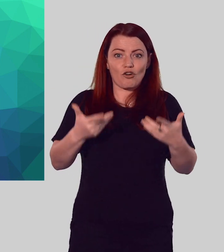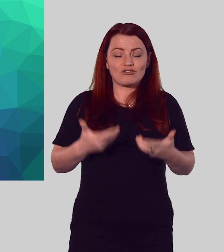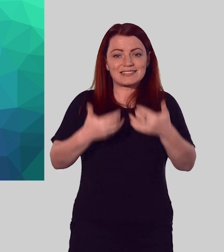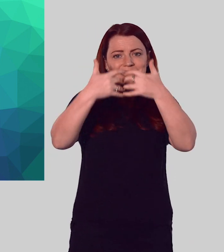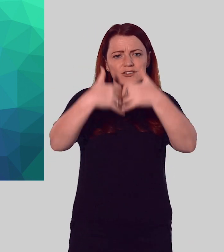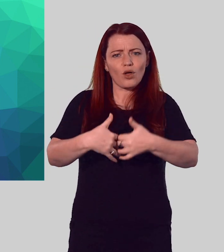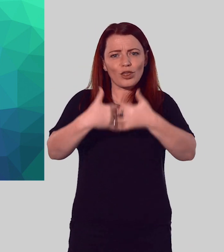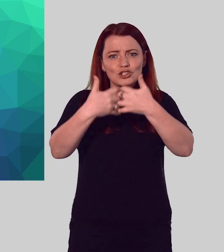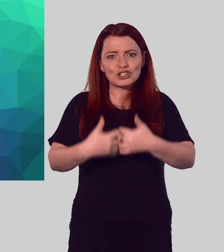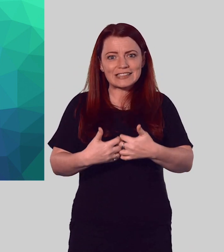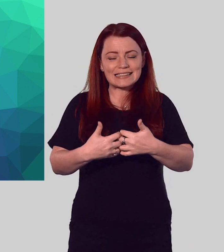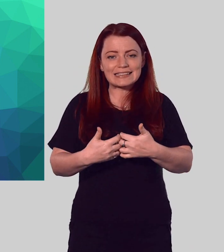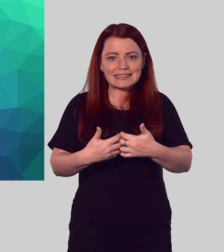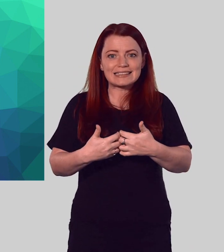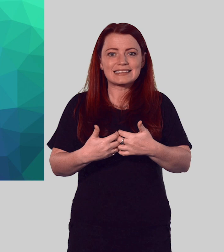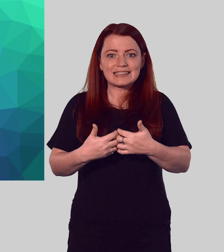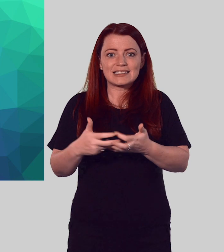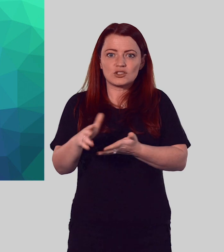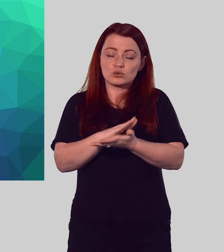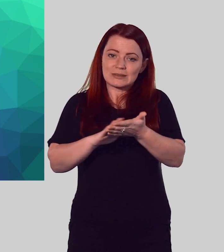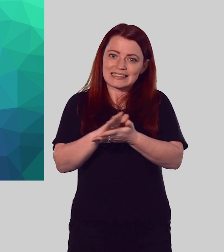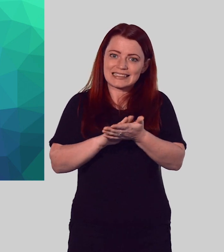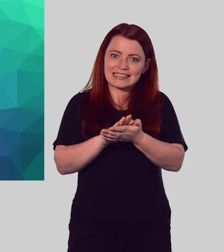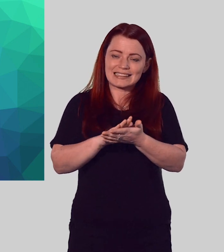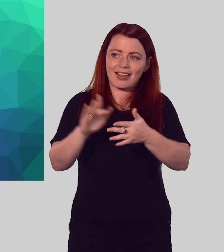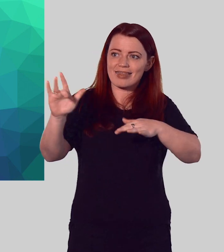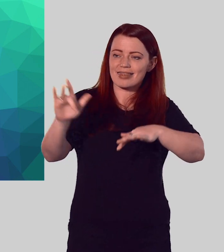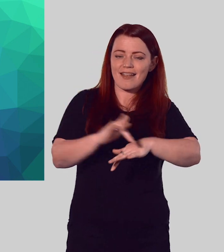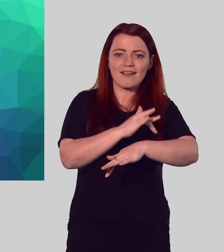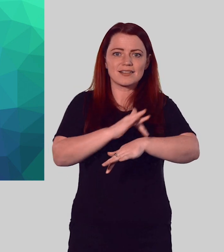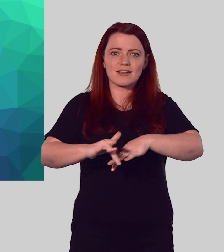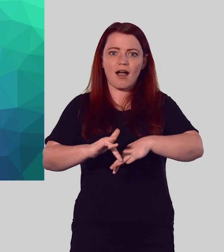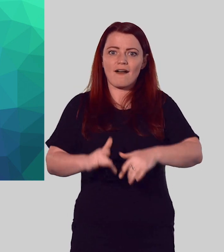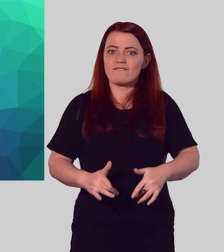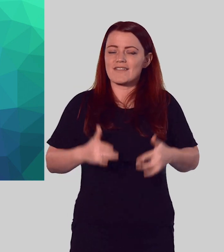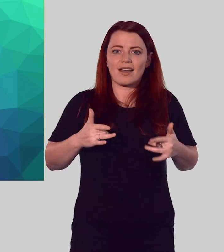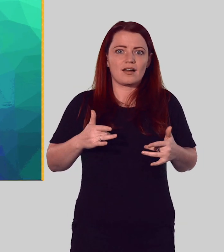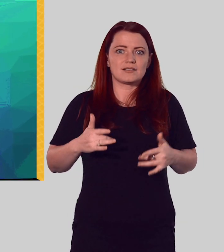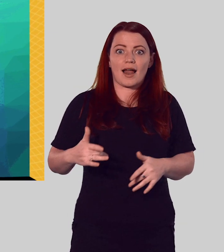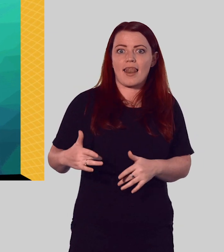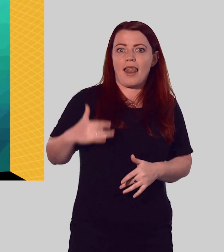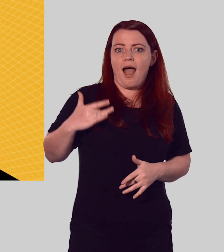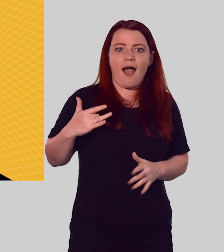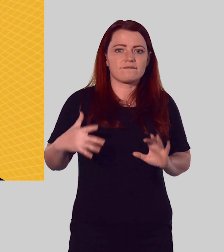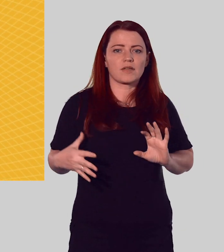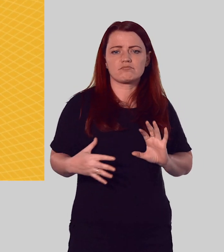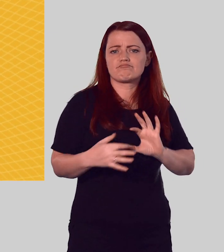to make theatre as live and as connected as possible.